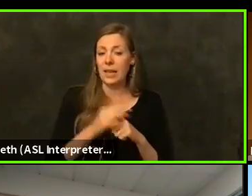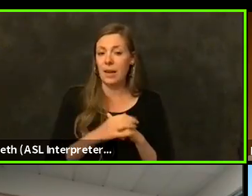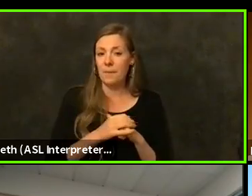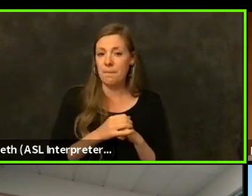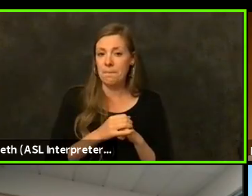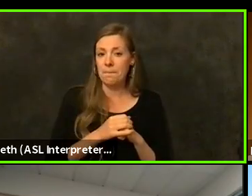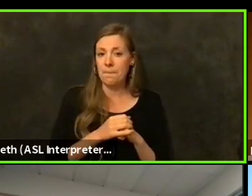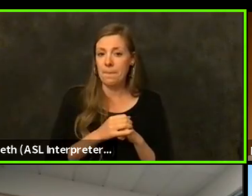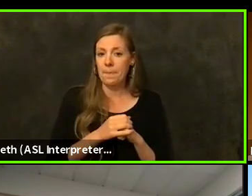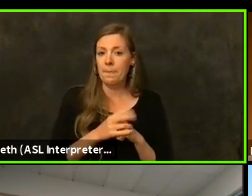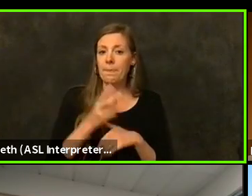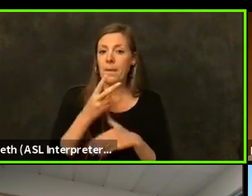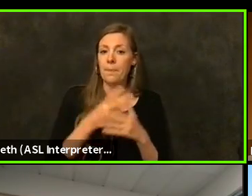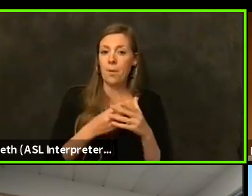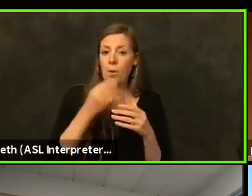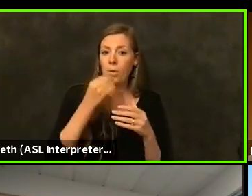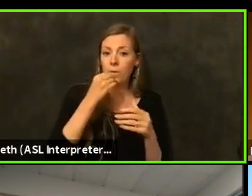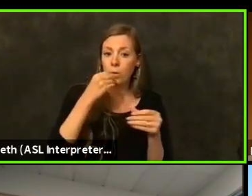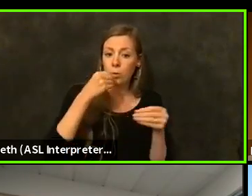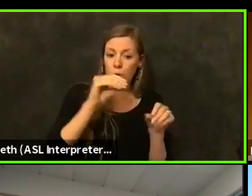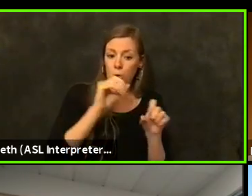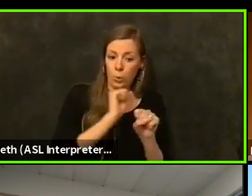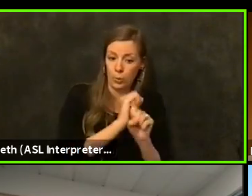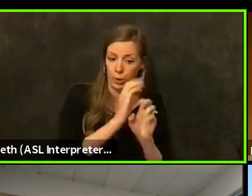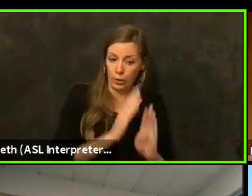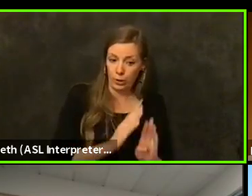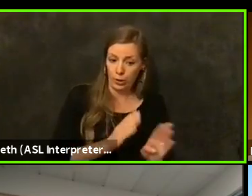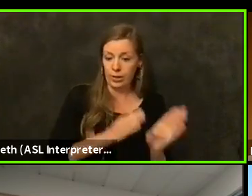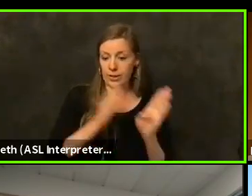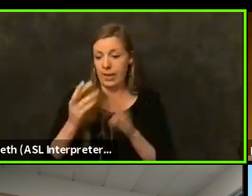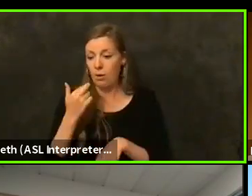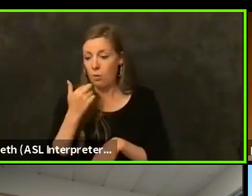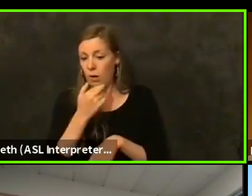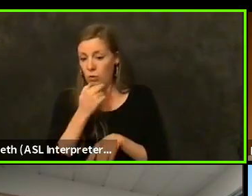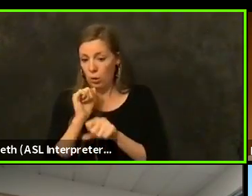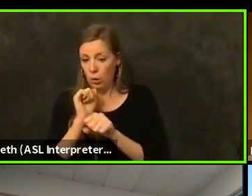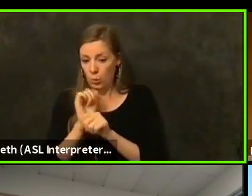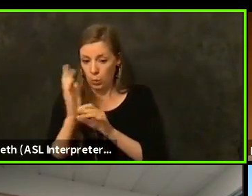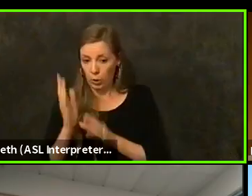both grocery workers and restaurant workers are now eligible.